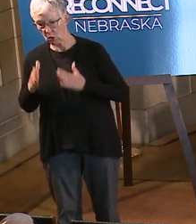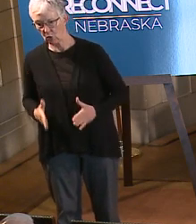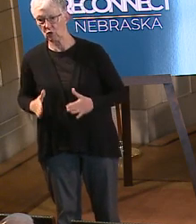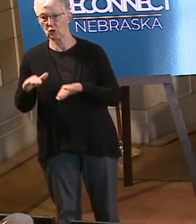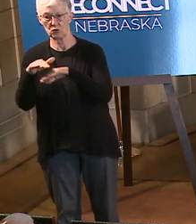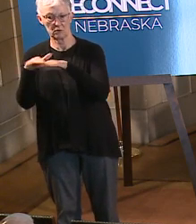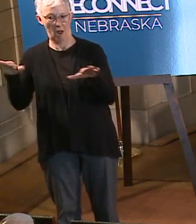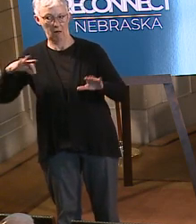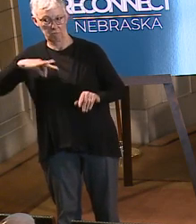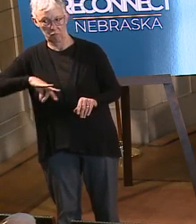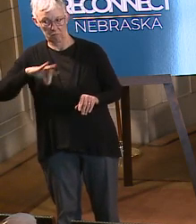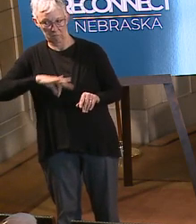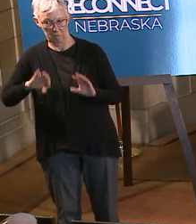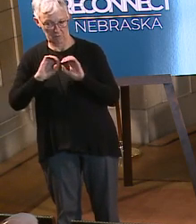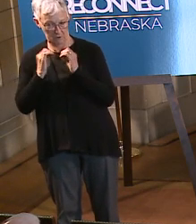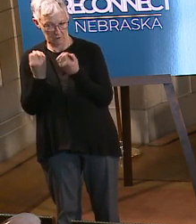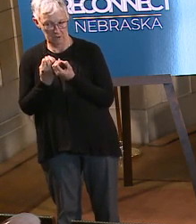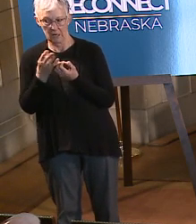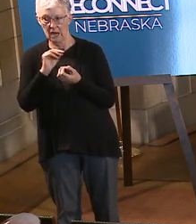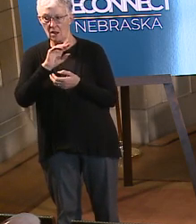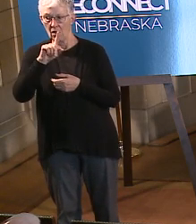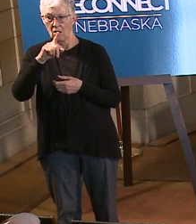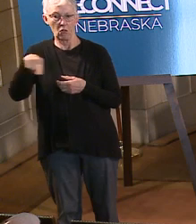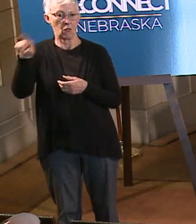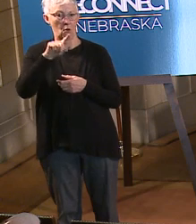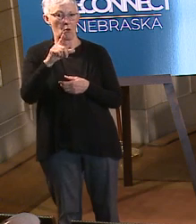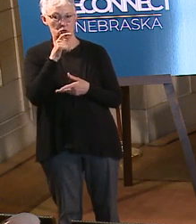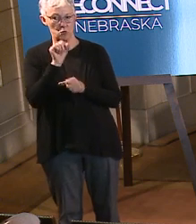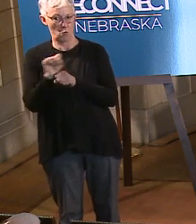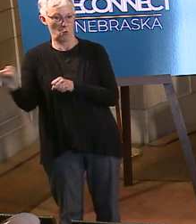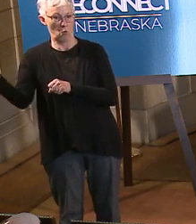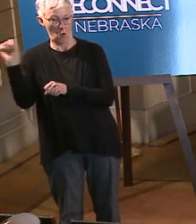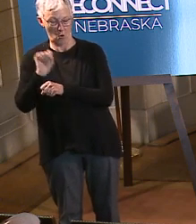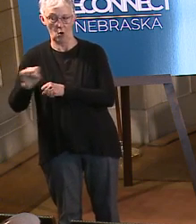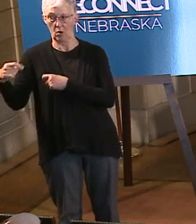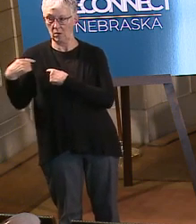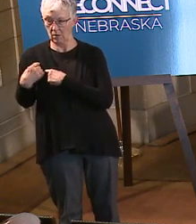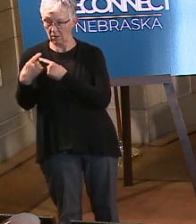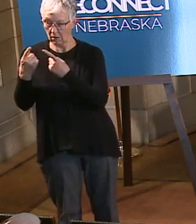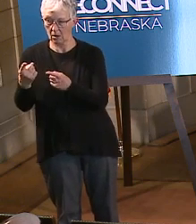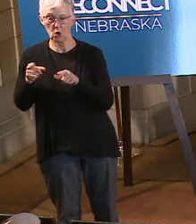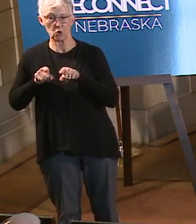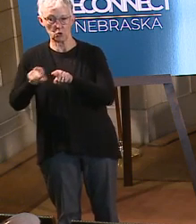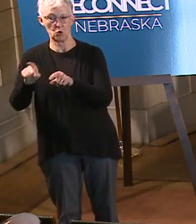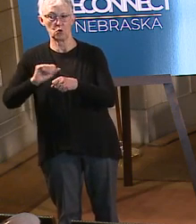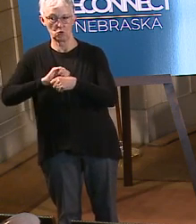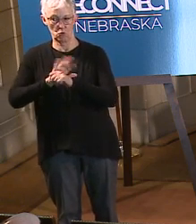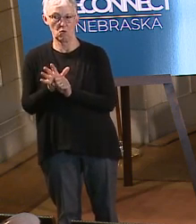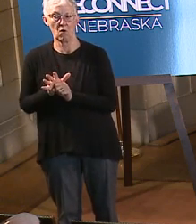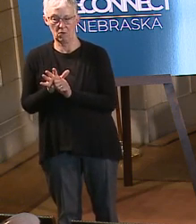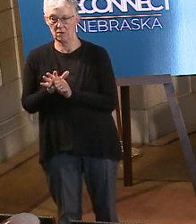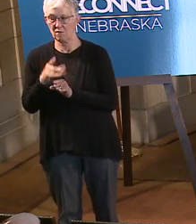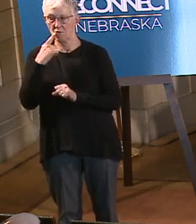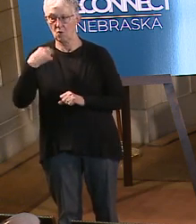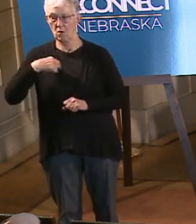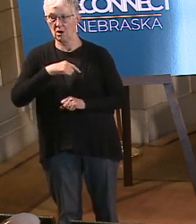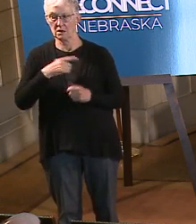PROVIDERS, THE PUBLIC HEALTH OFFICIALS, THE STATE AND LOCAL LEADERS, NON-PROFIT